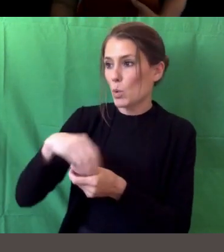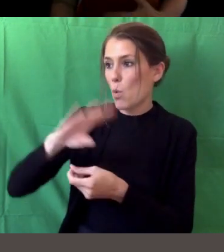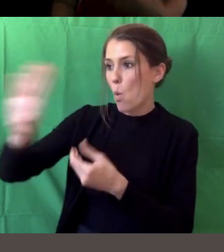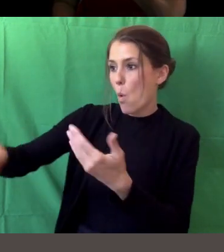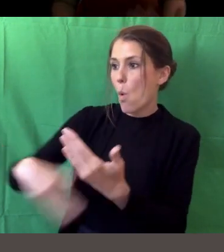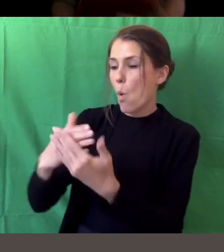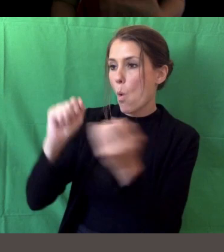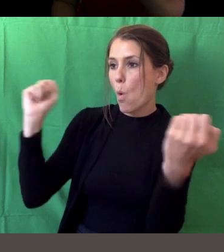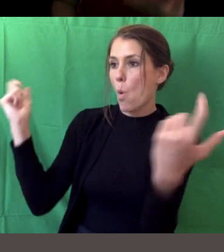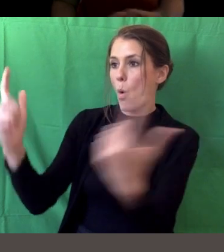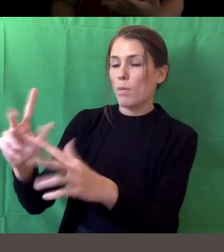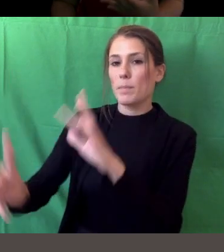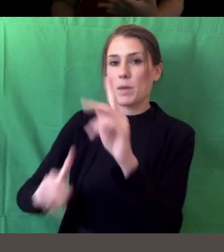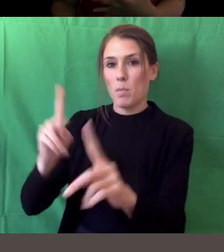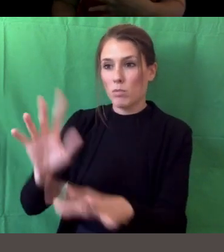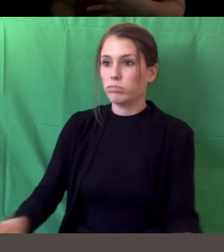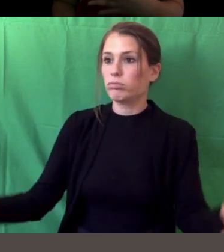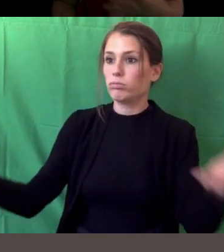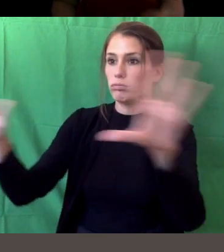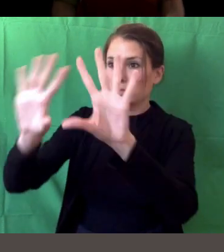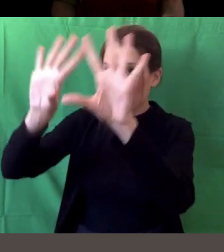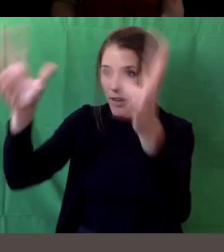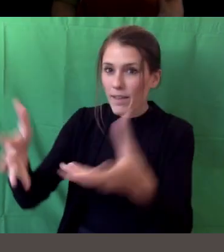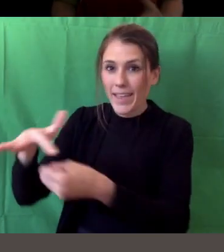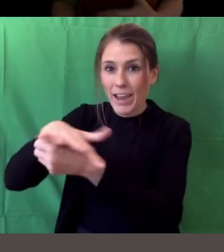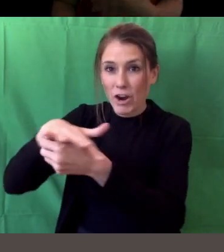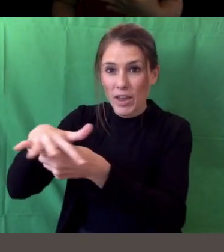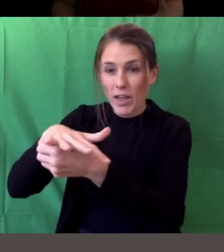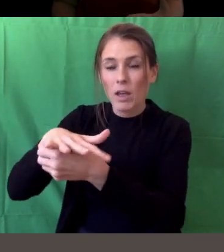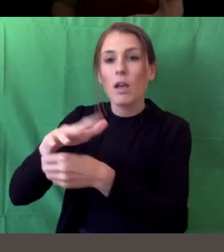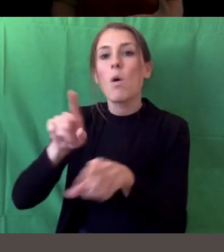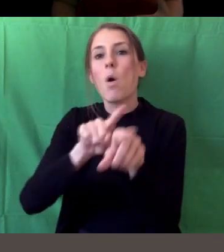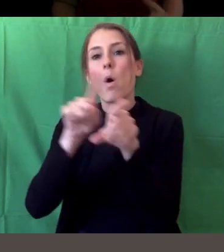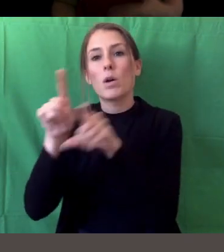to include all the people through various geographical regions and time zones, but it